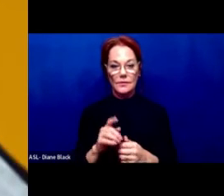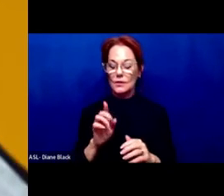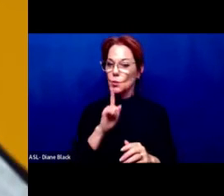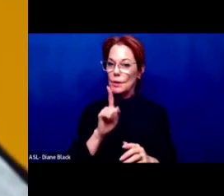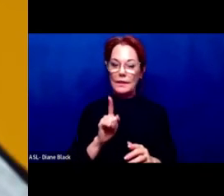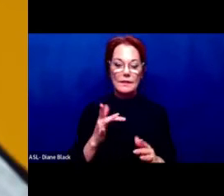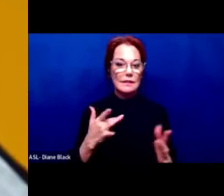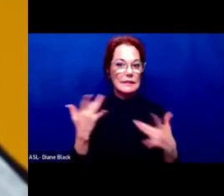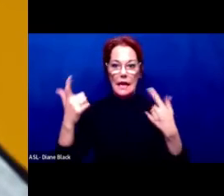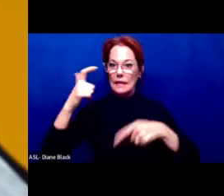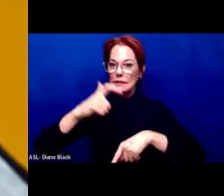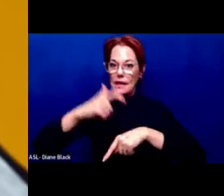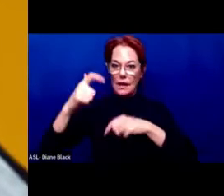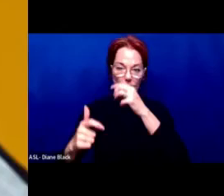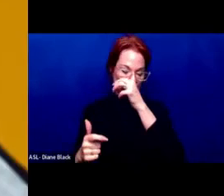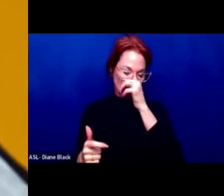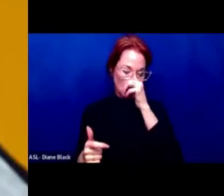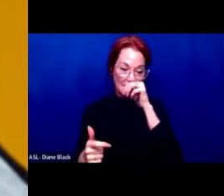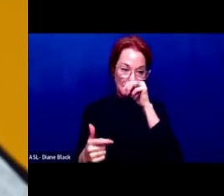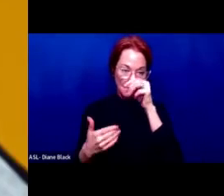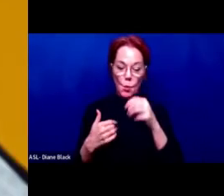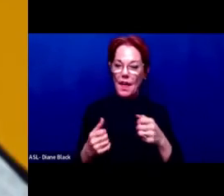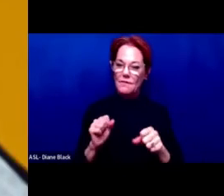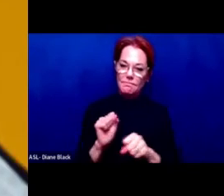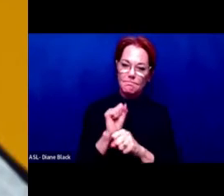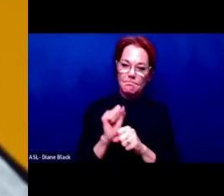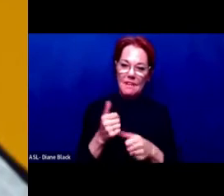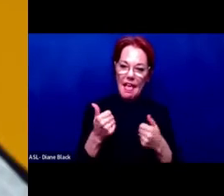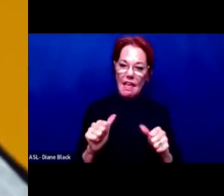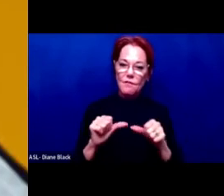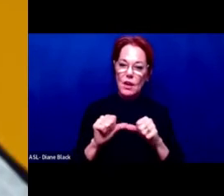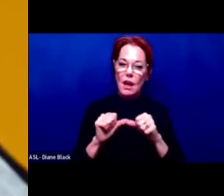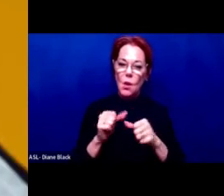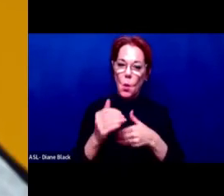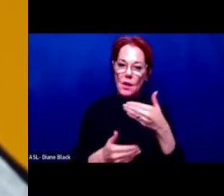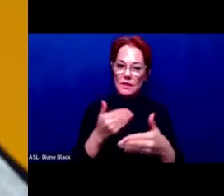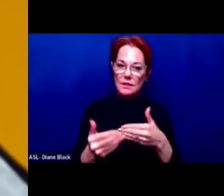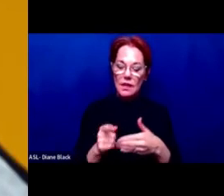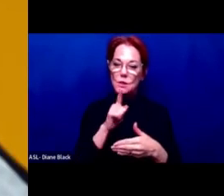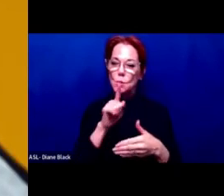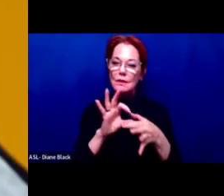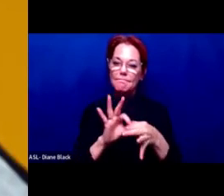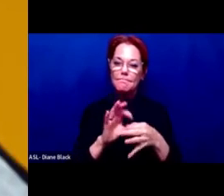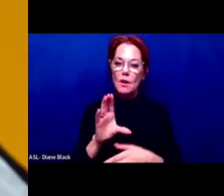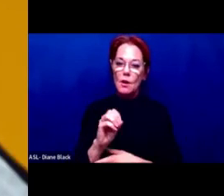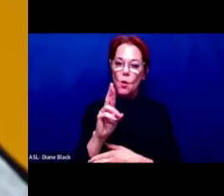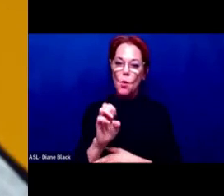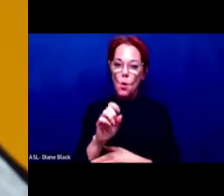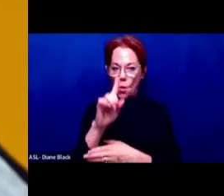we've got an ongoing effort. I think I think we see as part of our core vision is to sort of debunk these myths that people